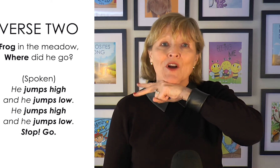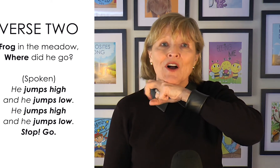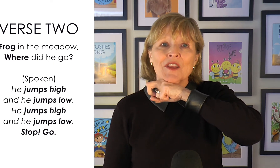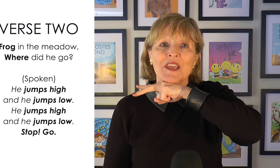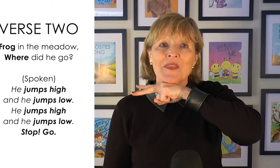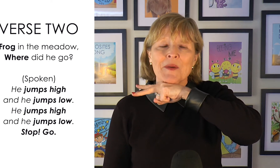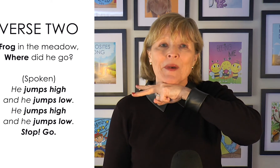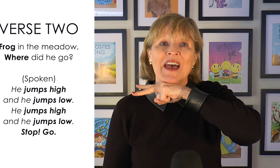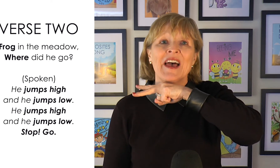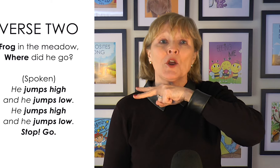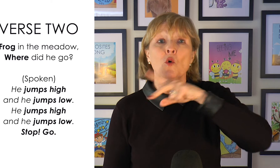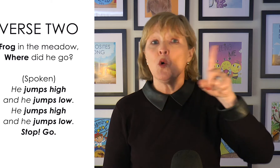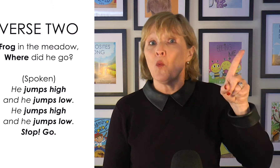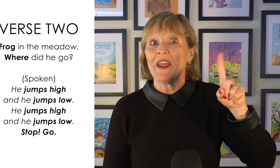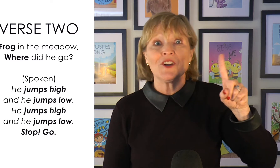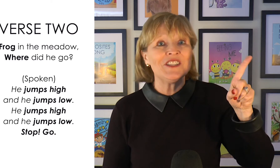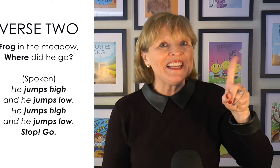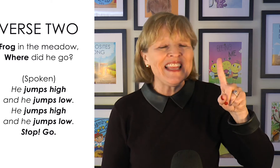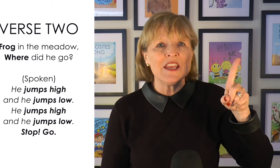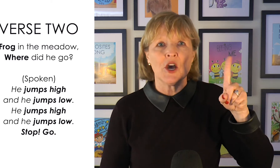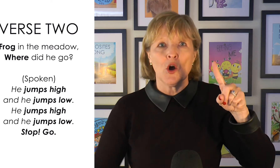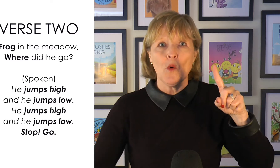"FROG in the meadow, WHERE did he go?"